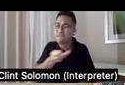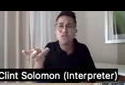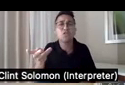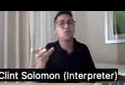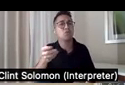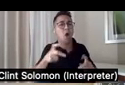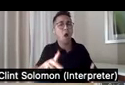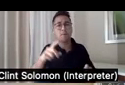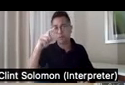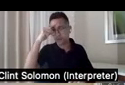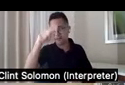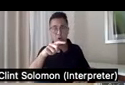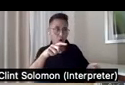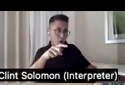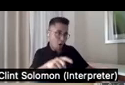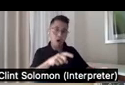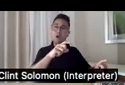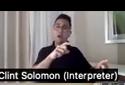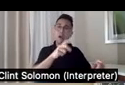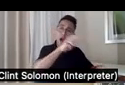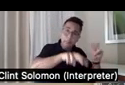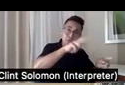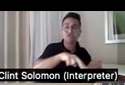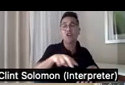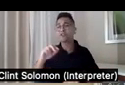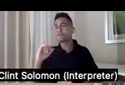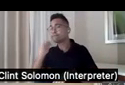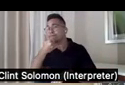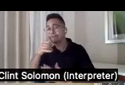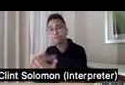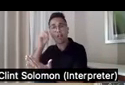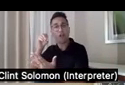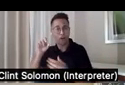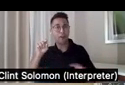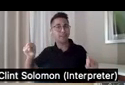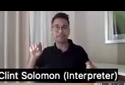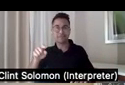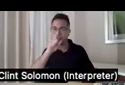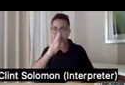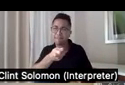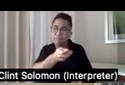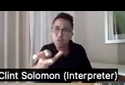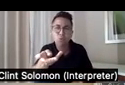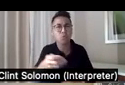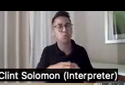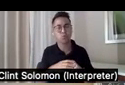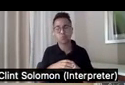and very little incidental learning occurs and that is true also of many children who are deaf